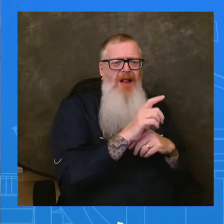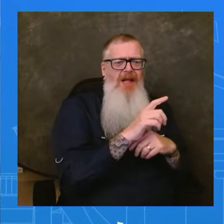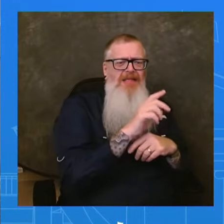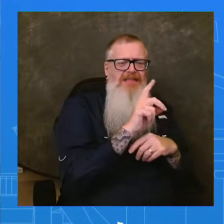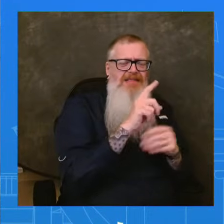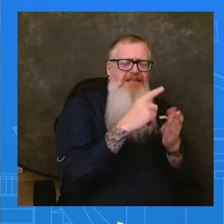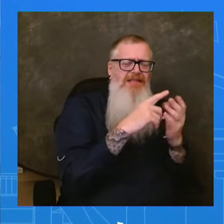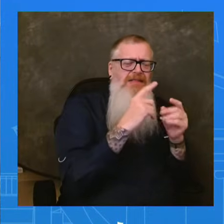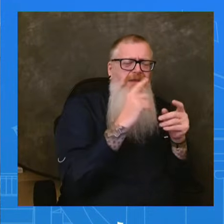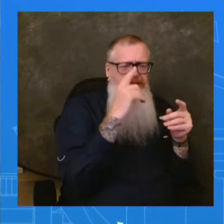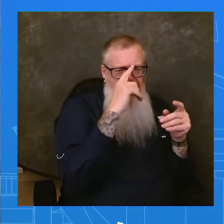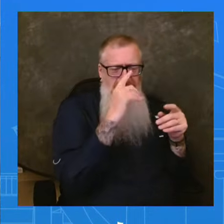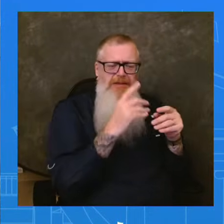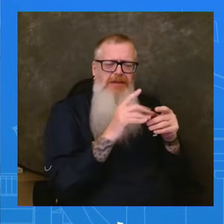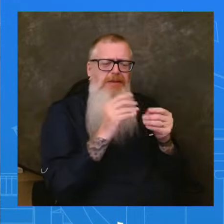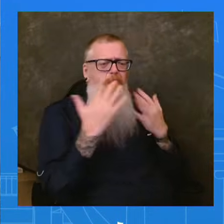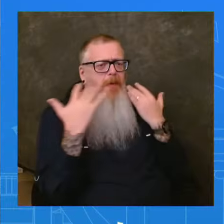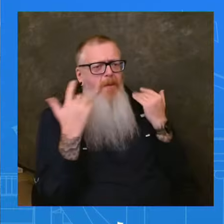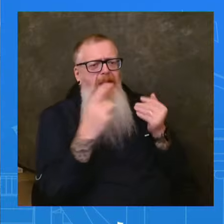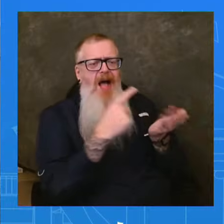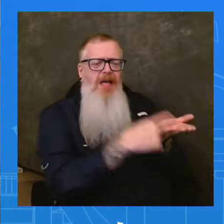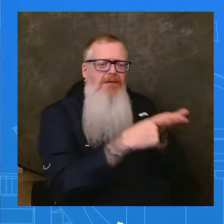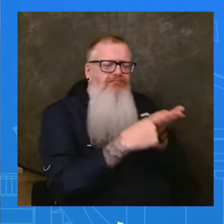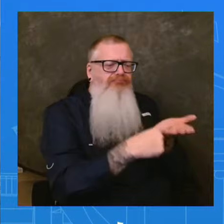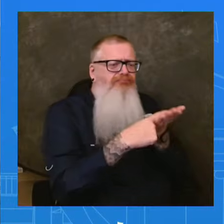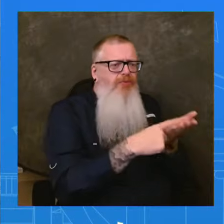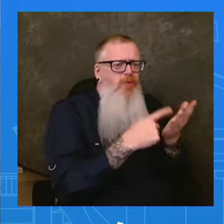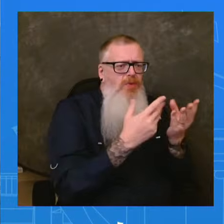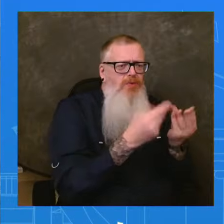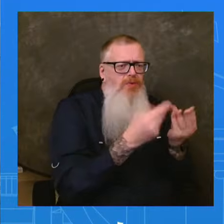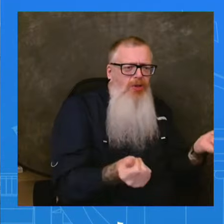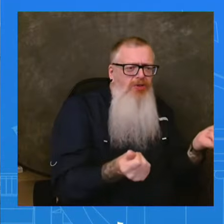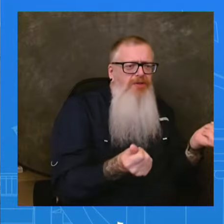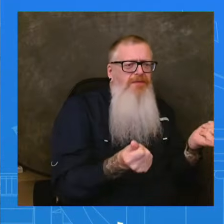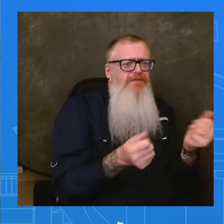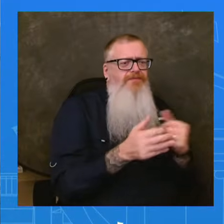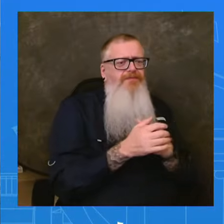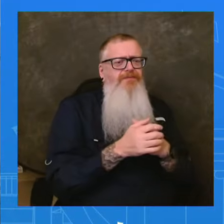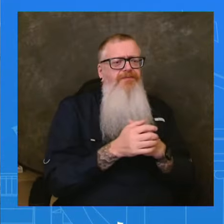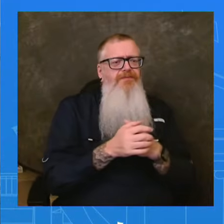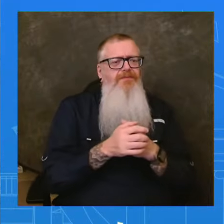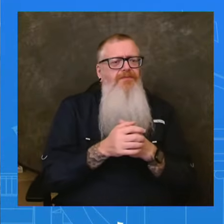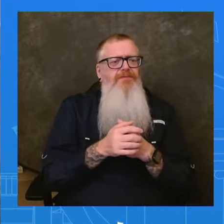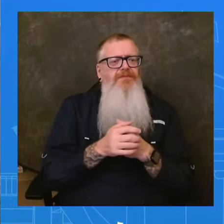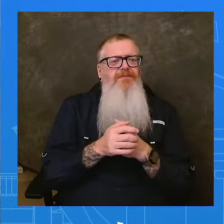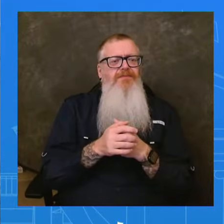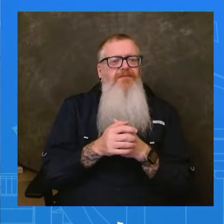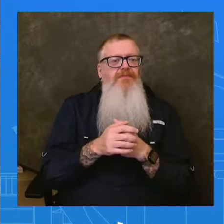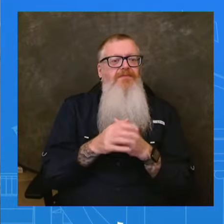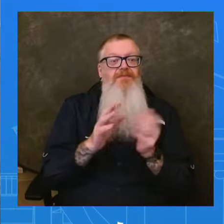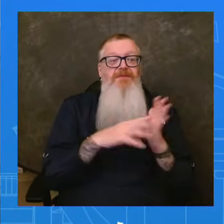considering Israel has rejected a ceasefire, a diplomatic solution, and Hezbollah leaders are being killed one after the other?